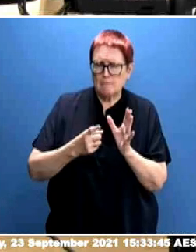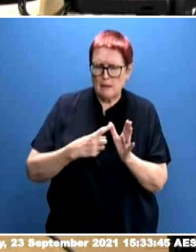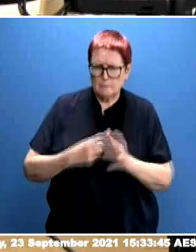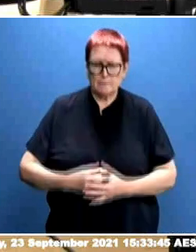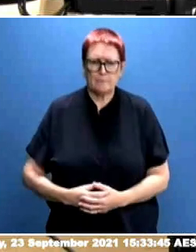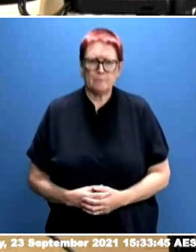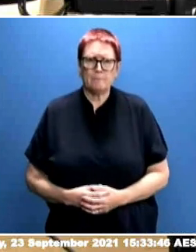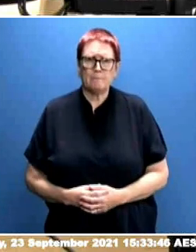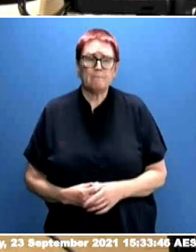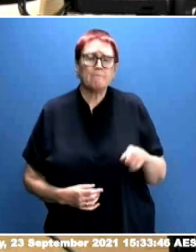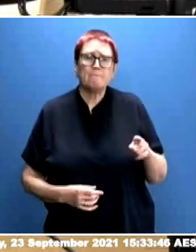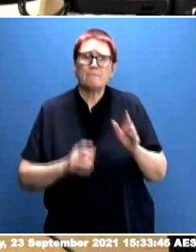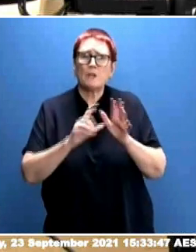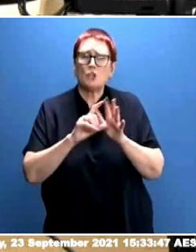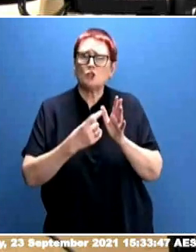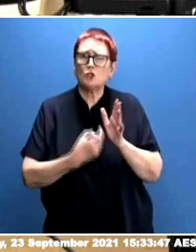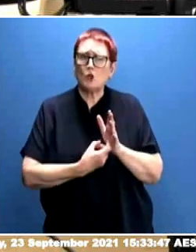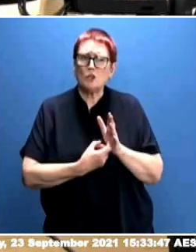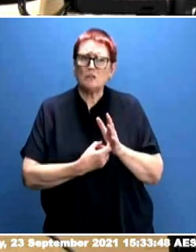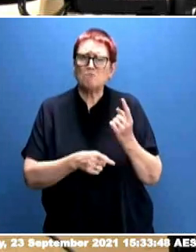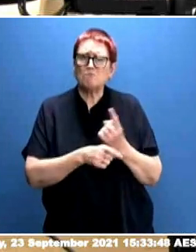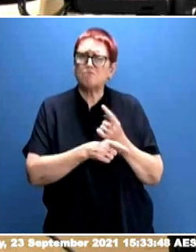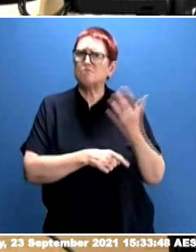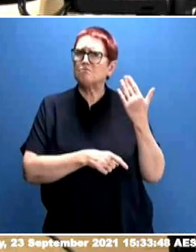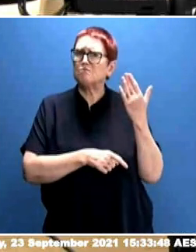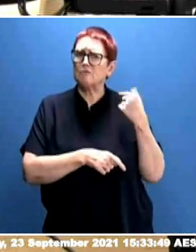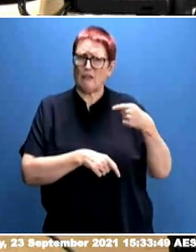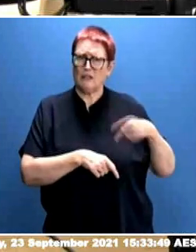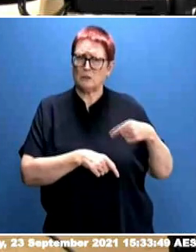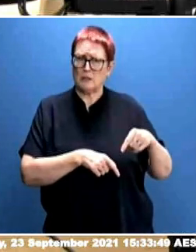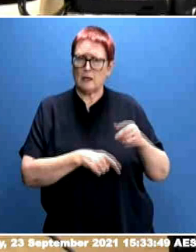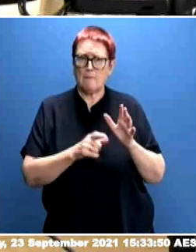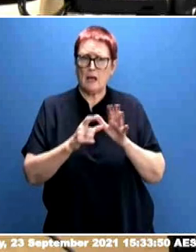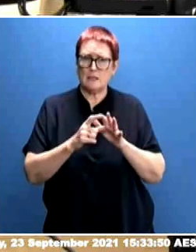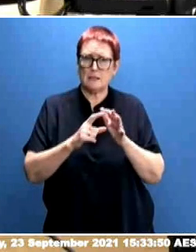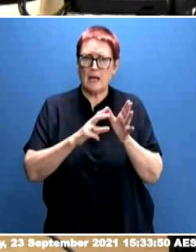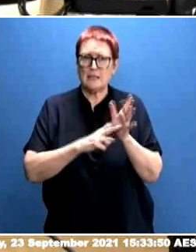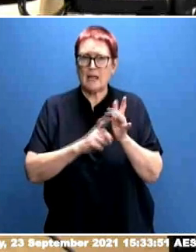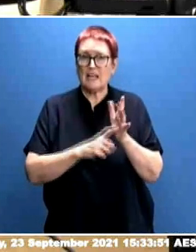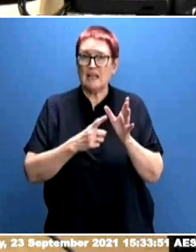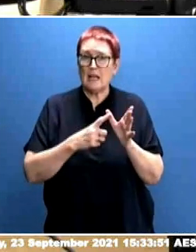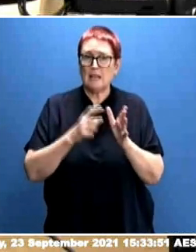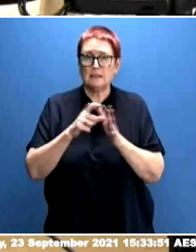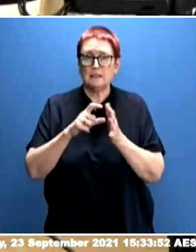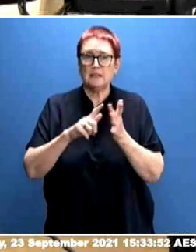he'd raised earlier in the week was about Danila Dilba wanting to be involved in